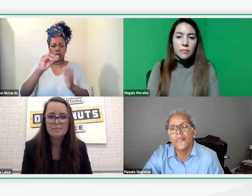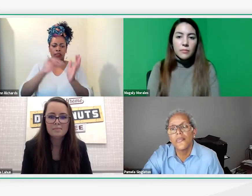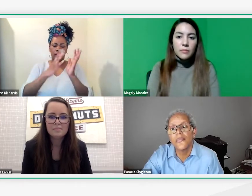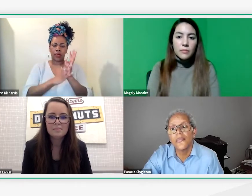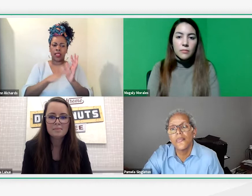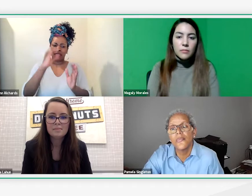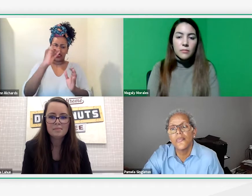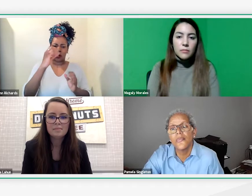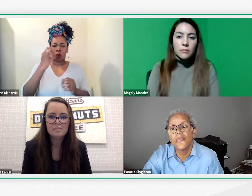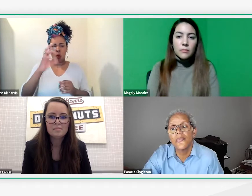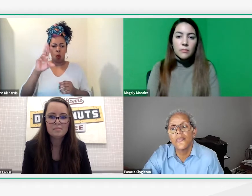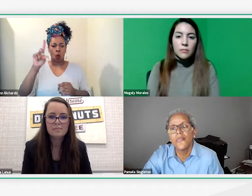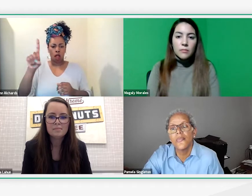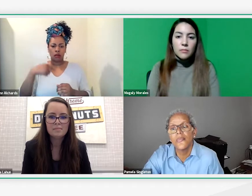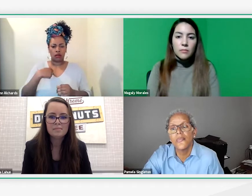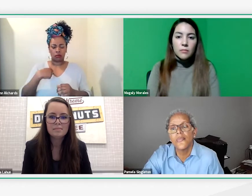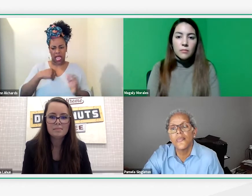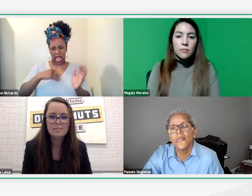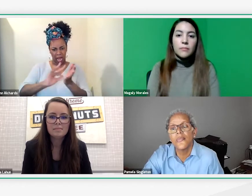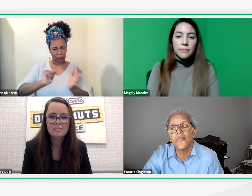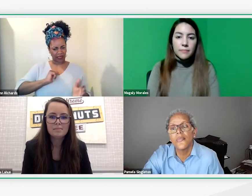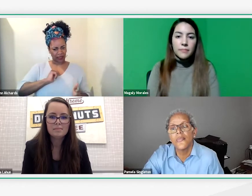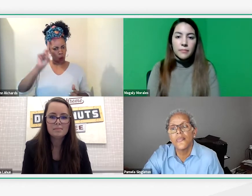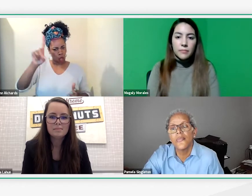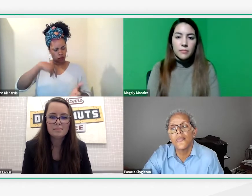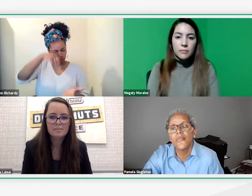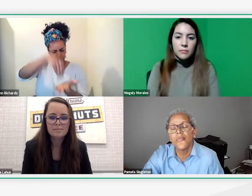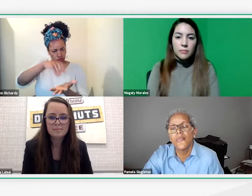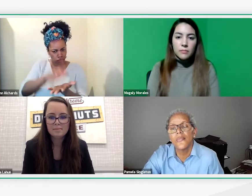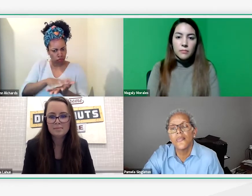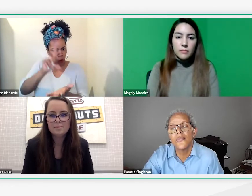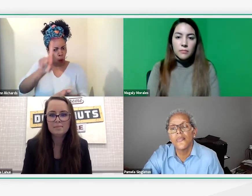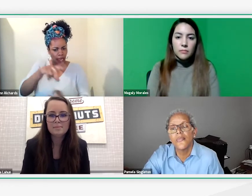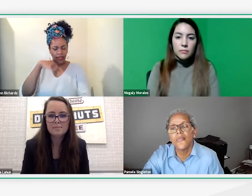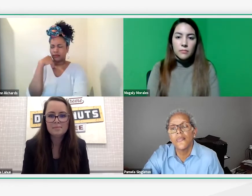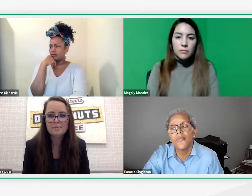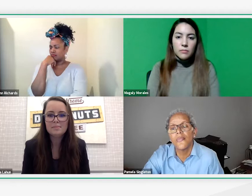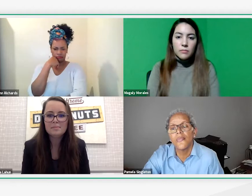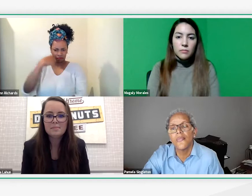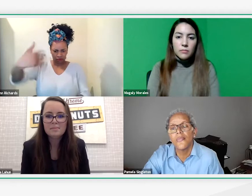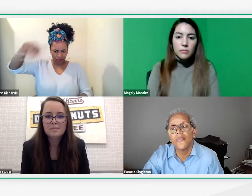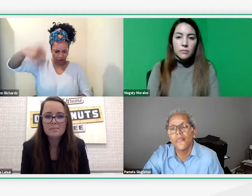and I'm a dependent. Do I put down 0 or 1 for myself? What do I put down?